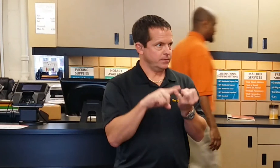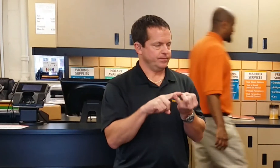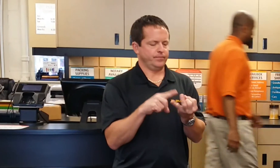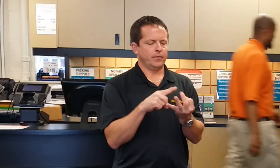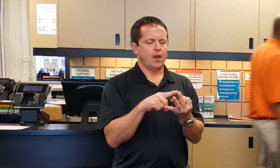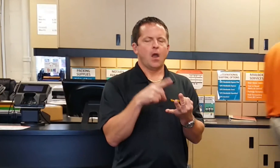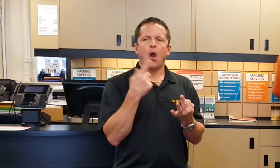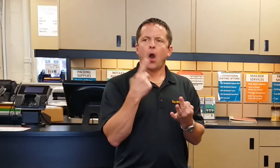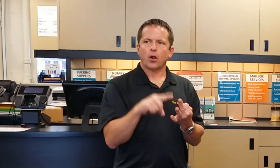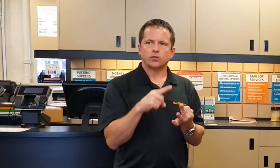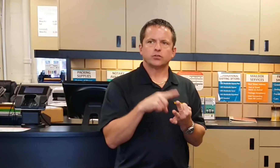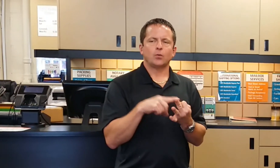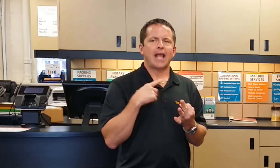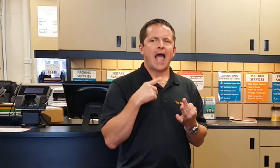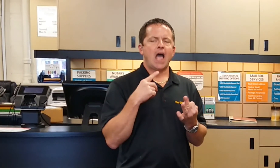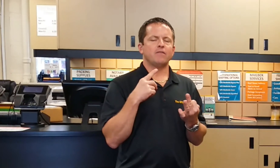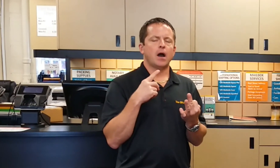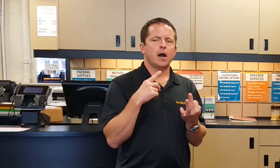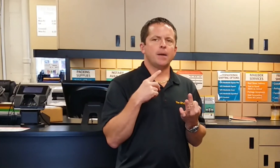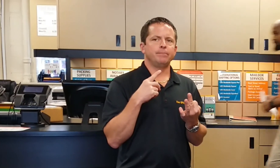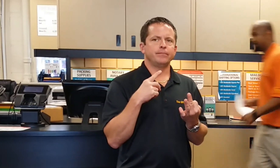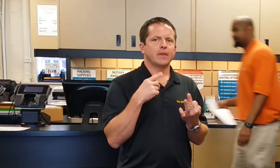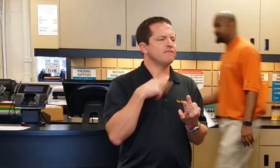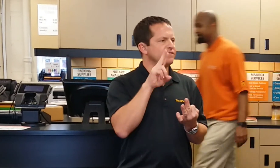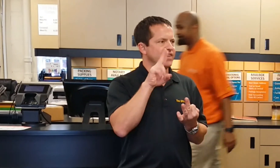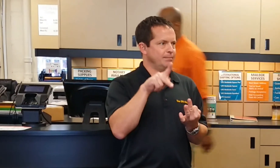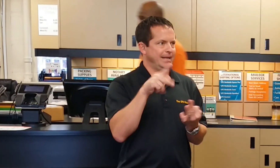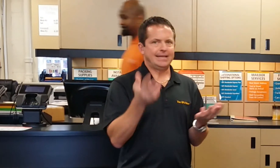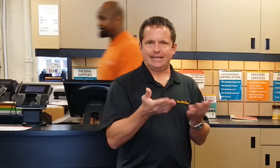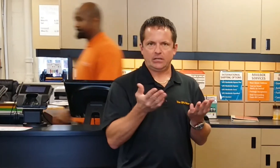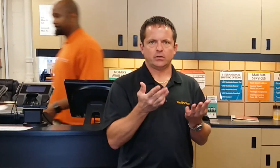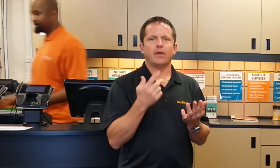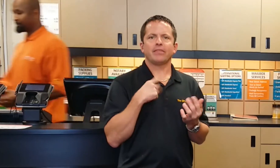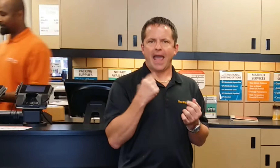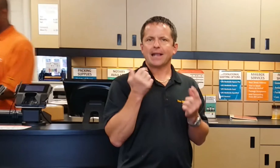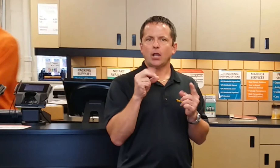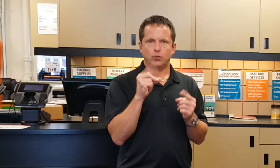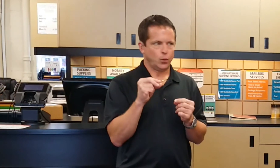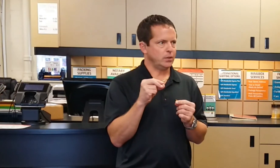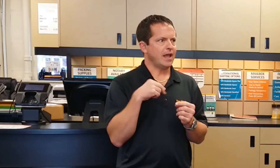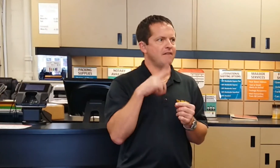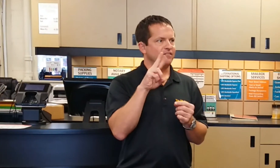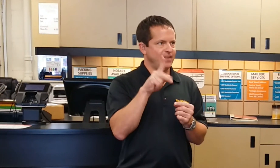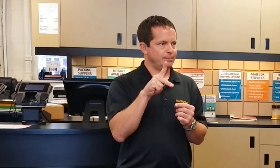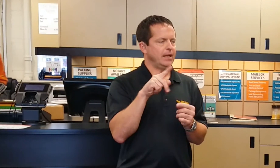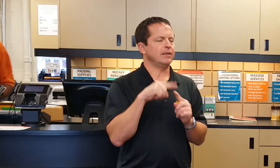There's also some that email me or there's a videophone here.